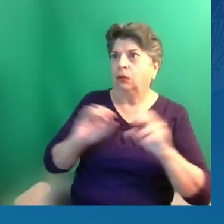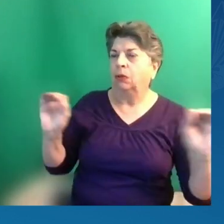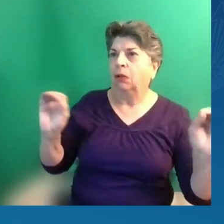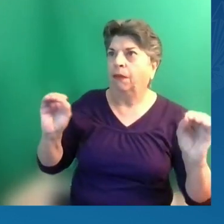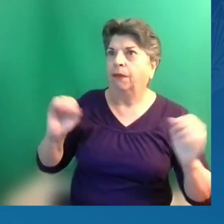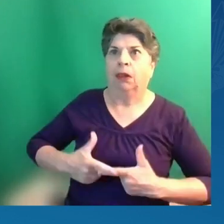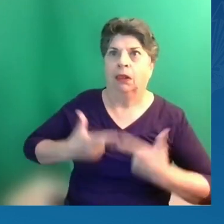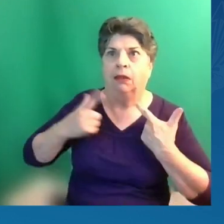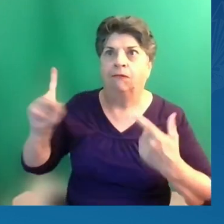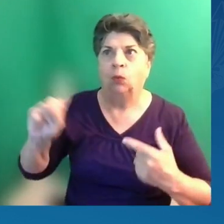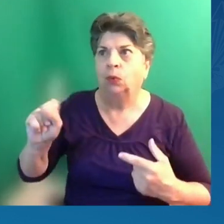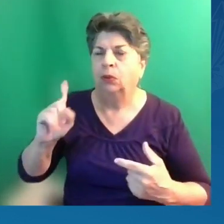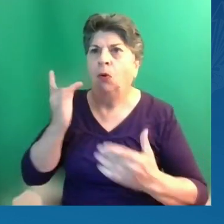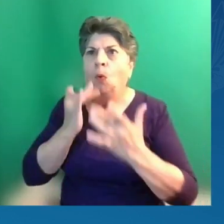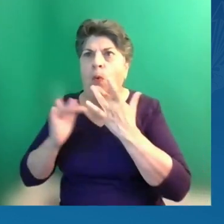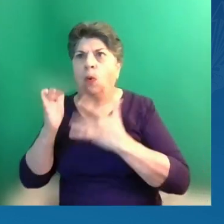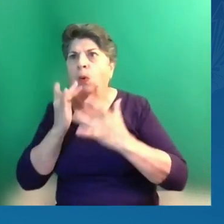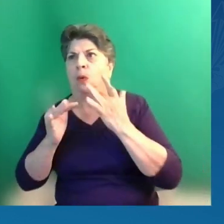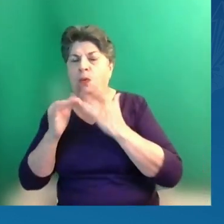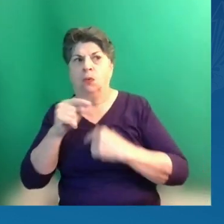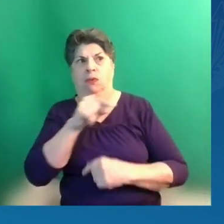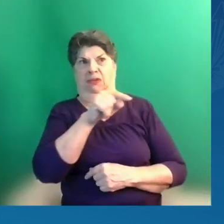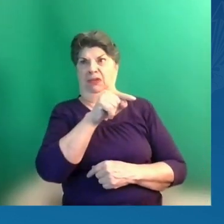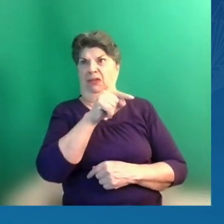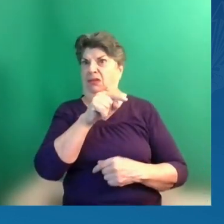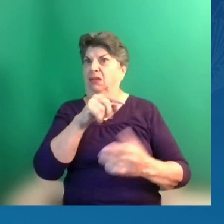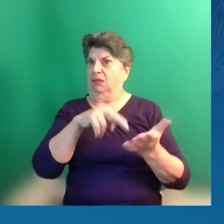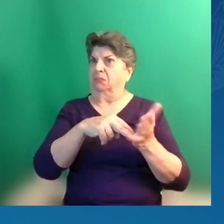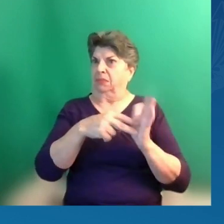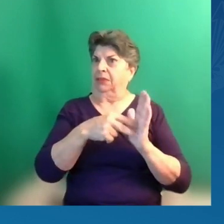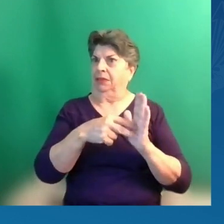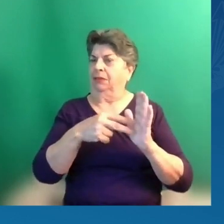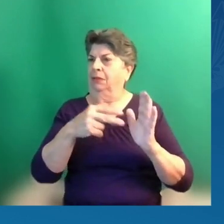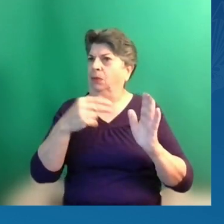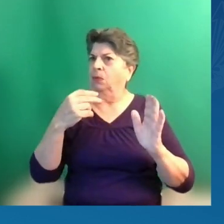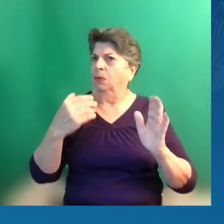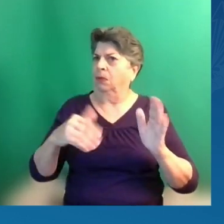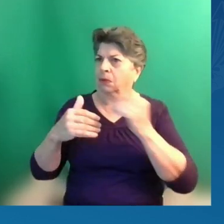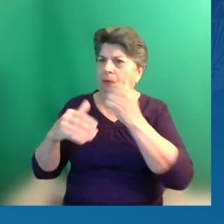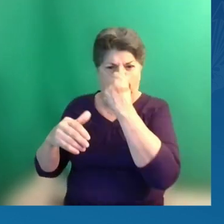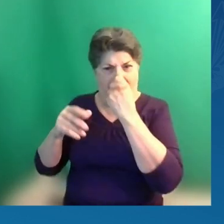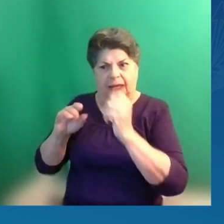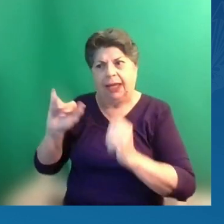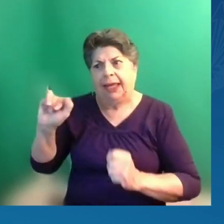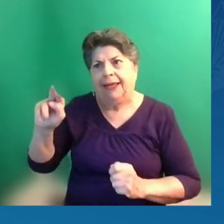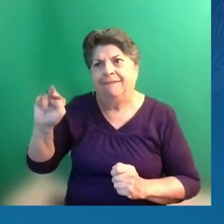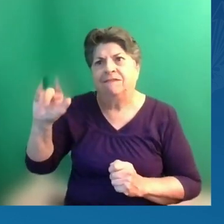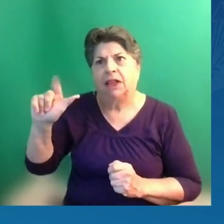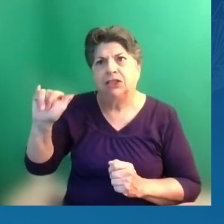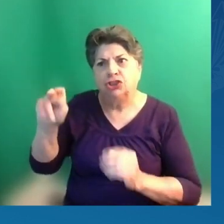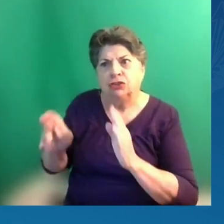driving up prices and driving a real sense of urgency